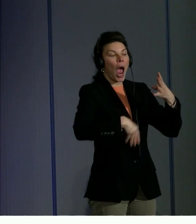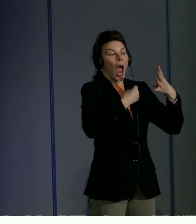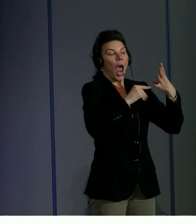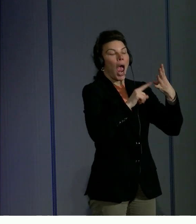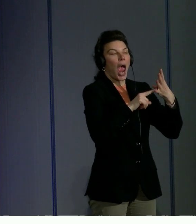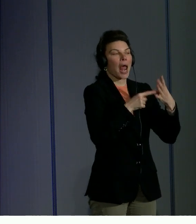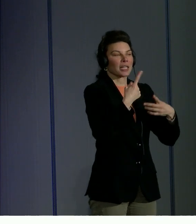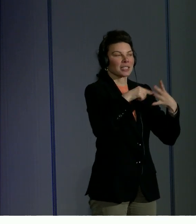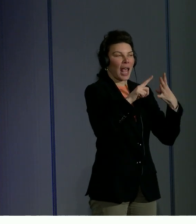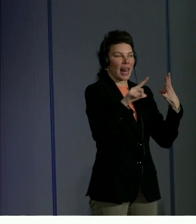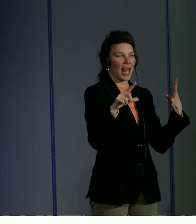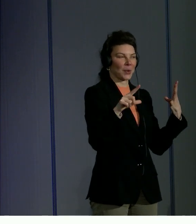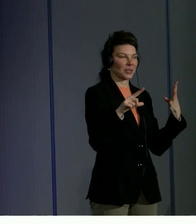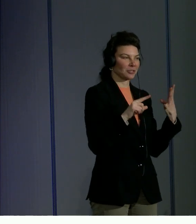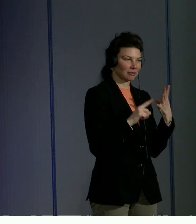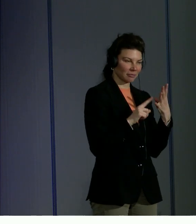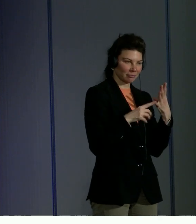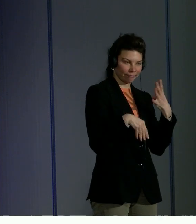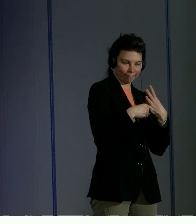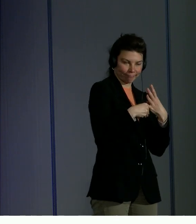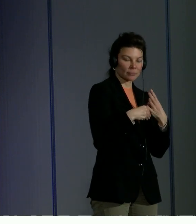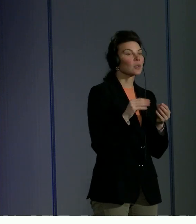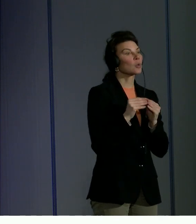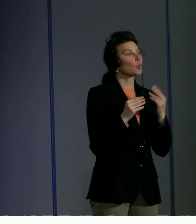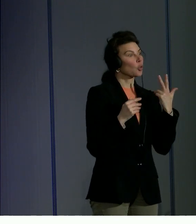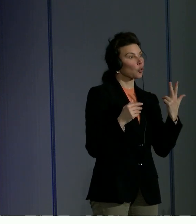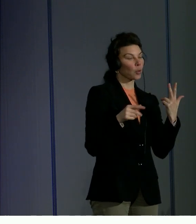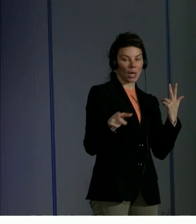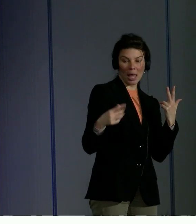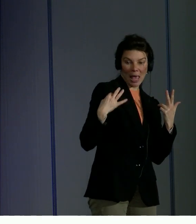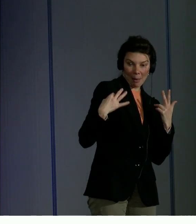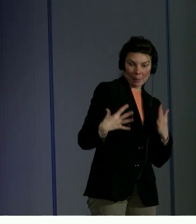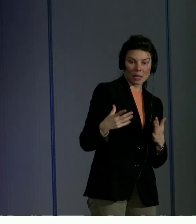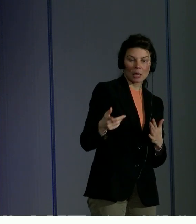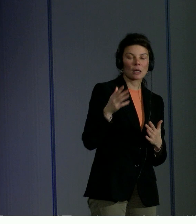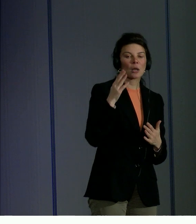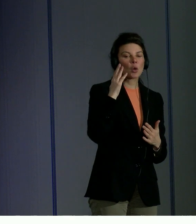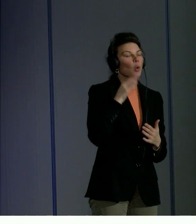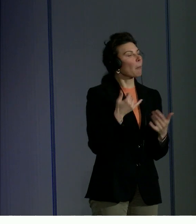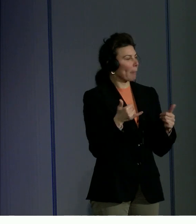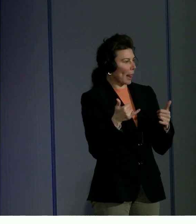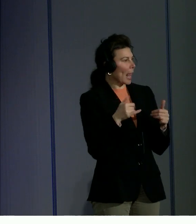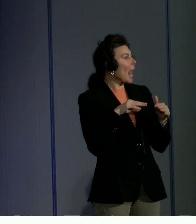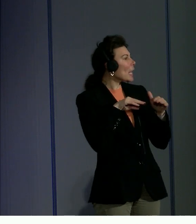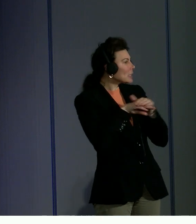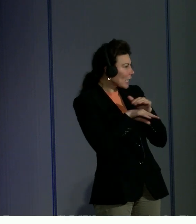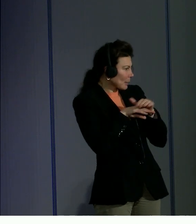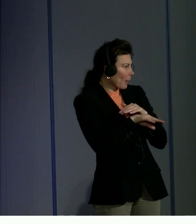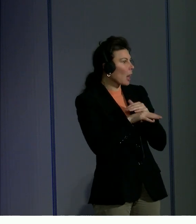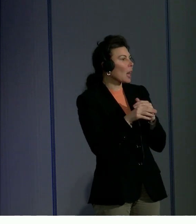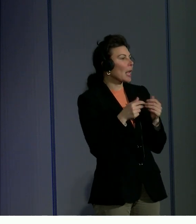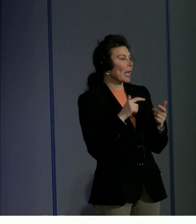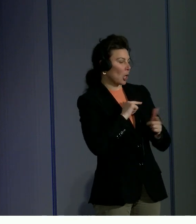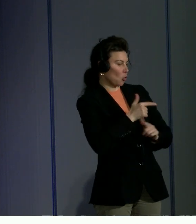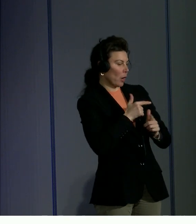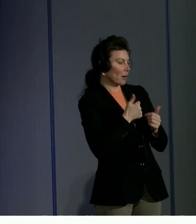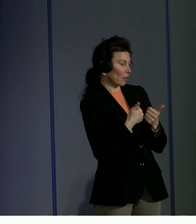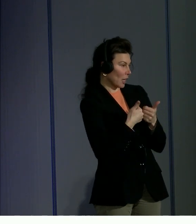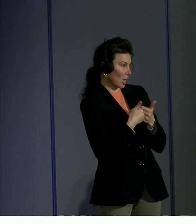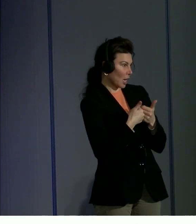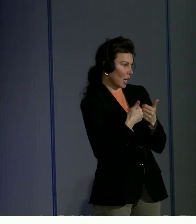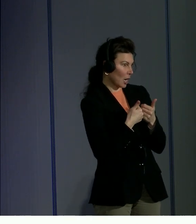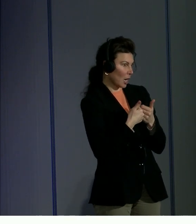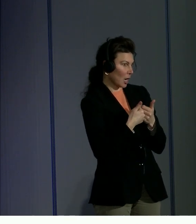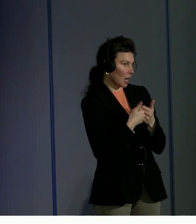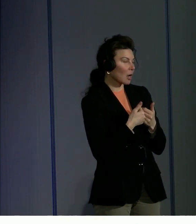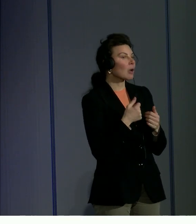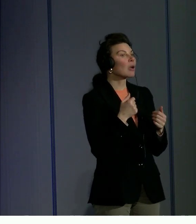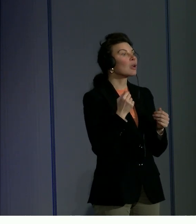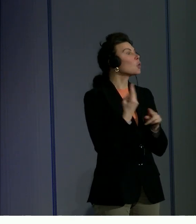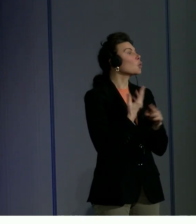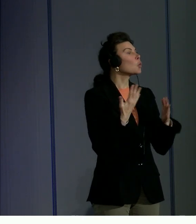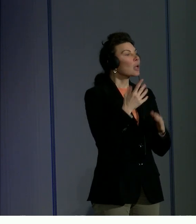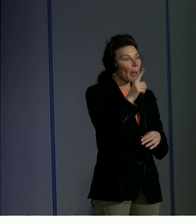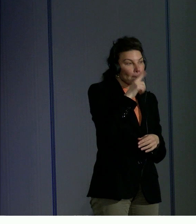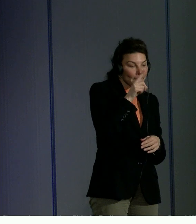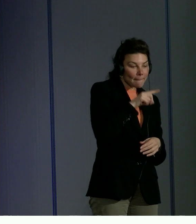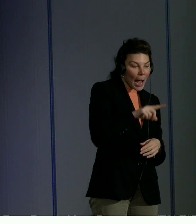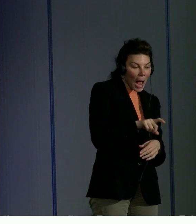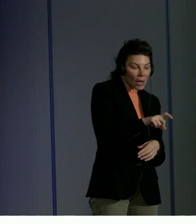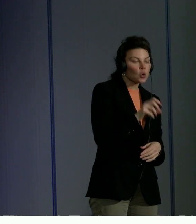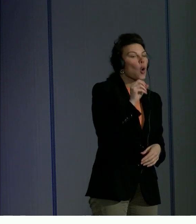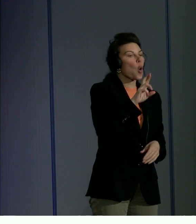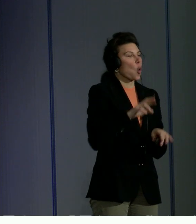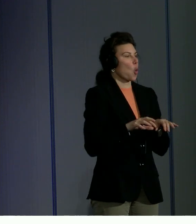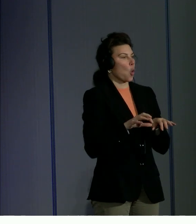3. Applicant will play an accessible interactive game by use of mouse or key strokes to measure